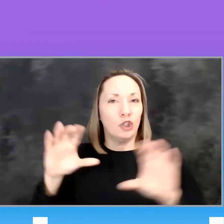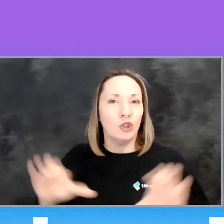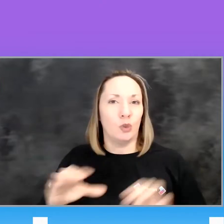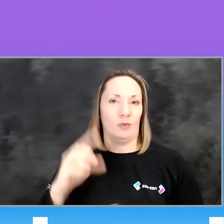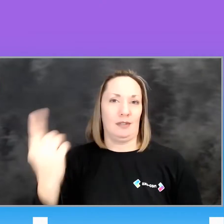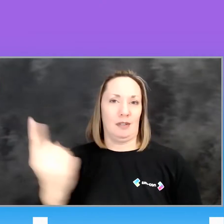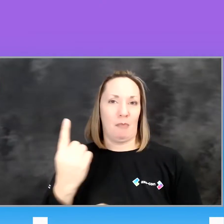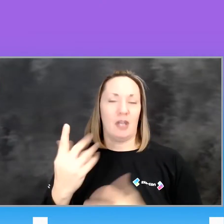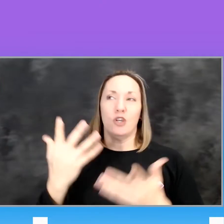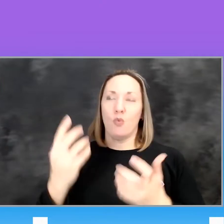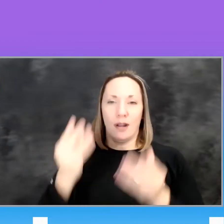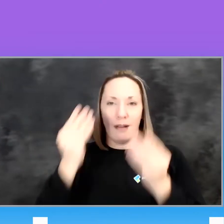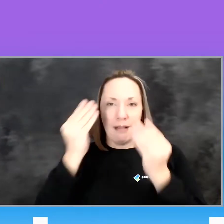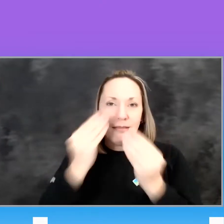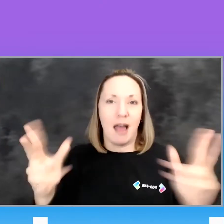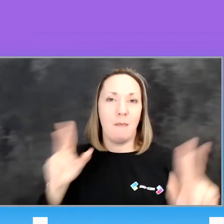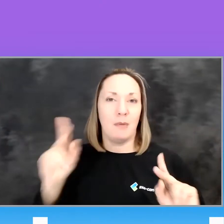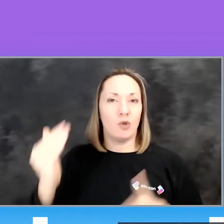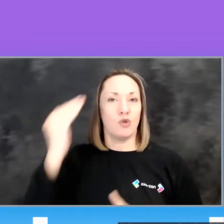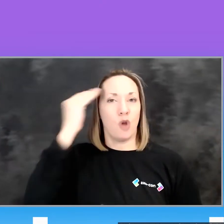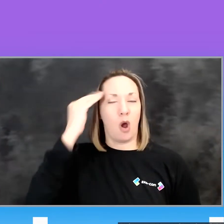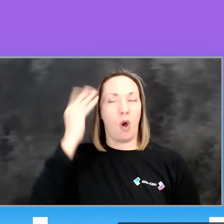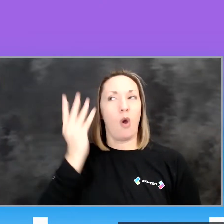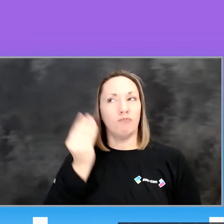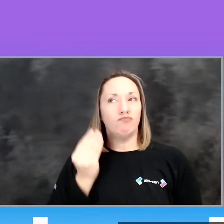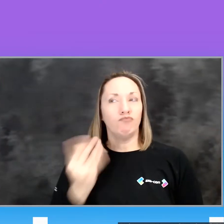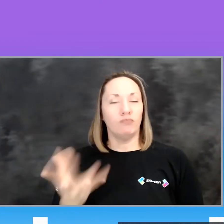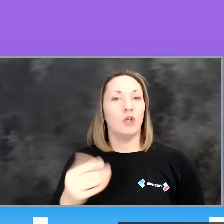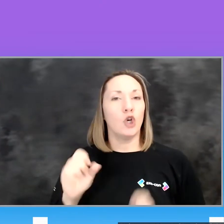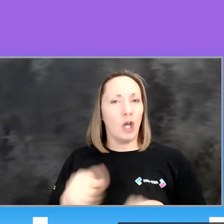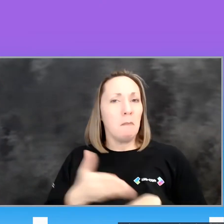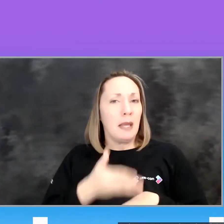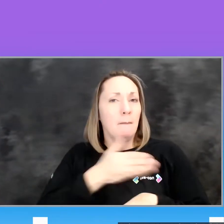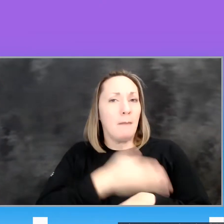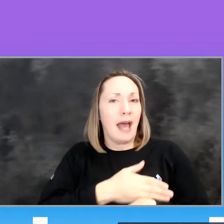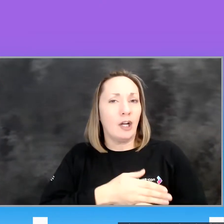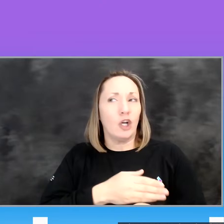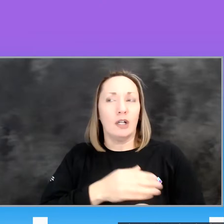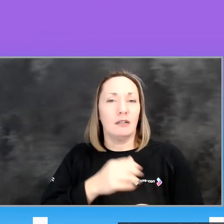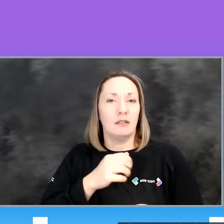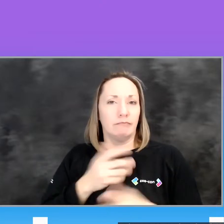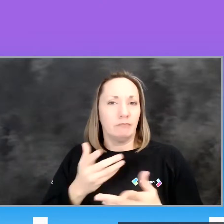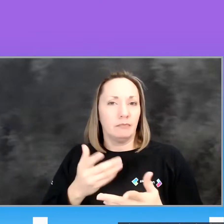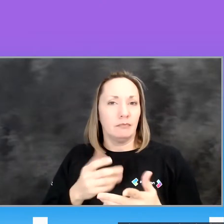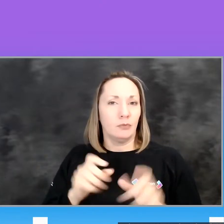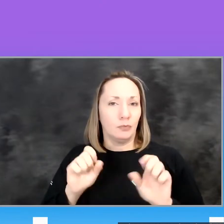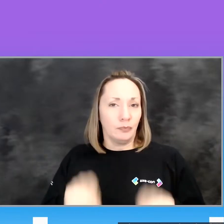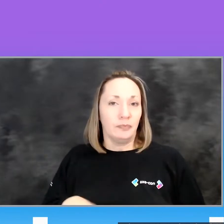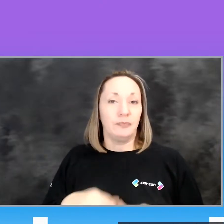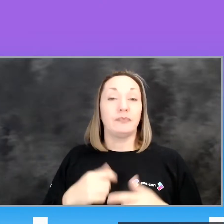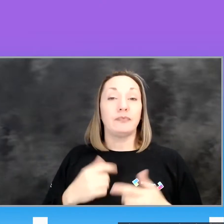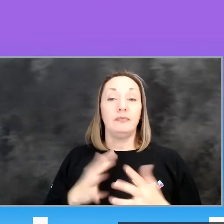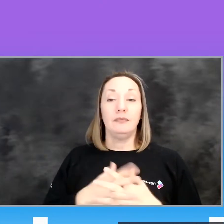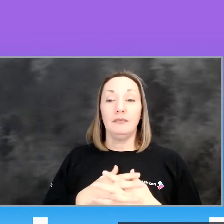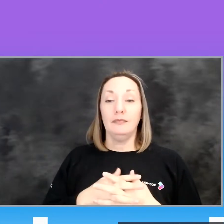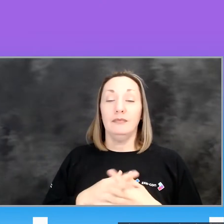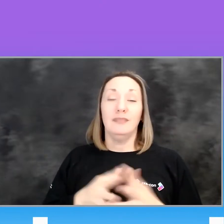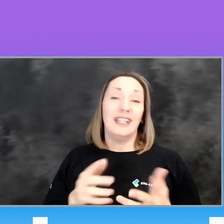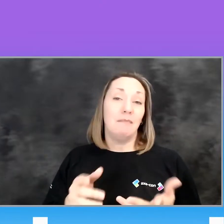it. You want to let people know that there's something that could be better. That isn't at